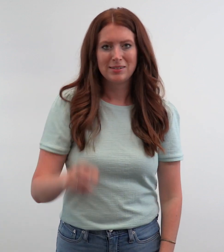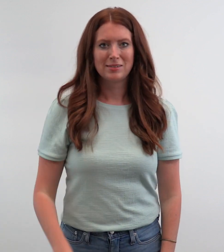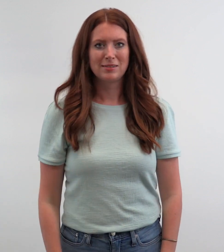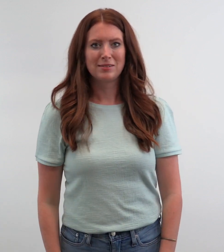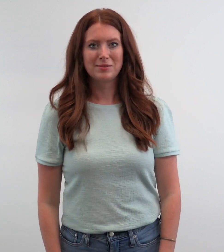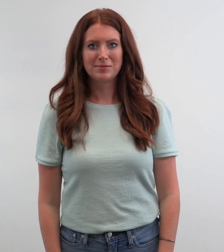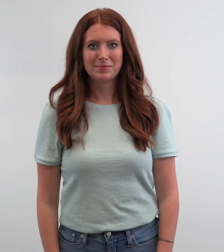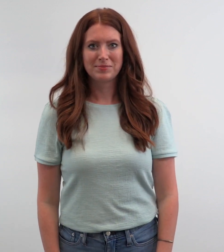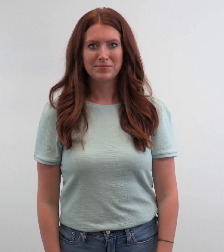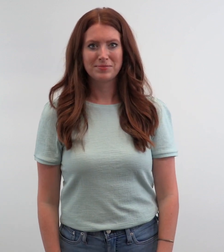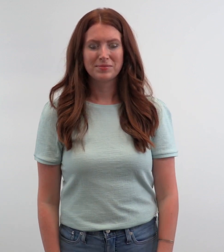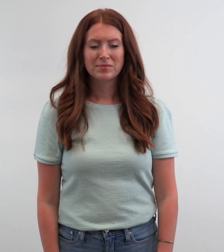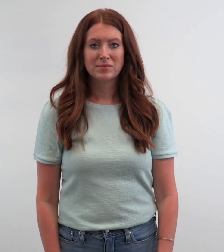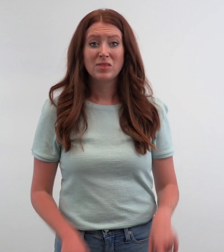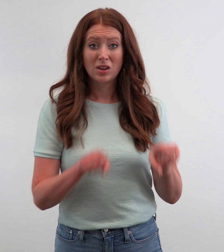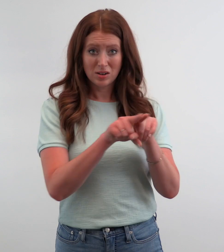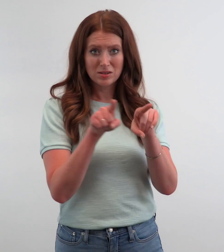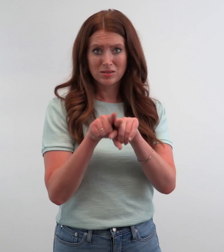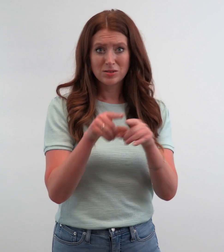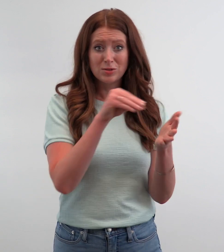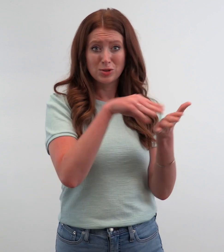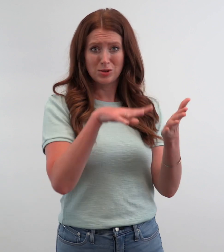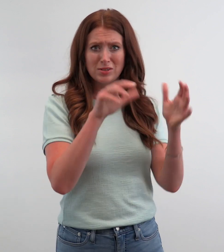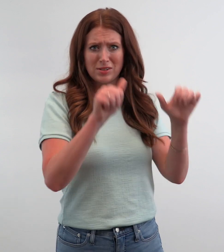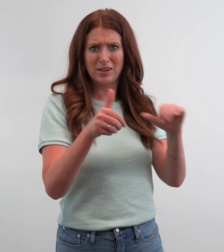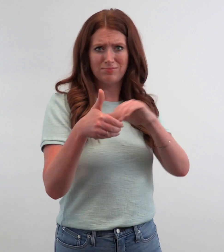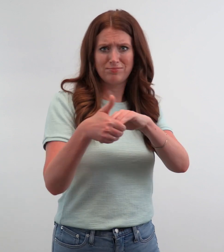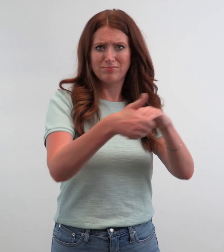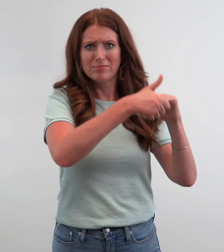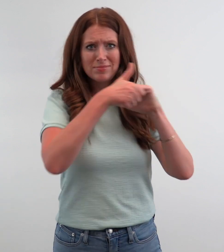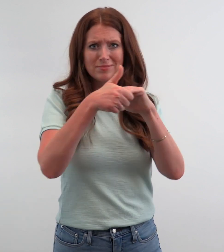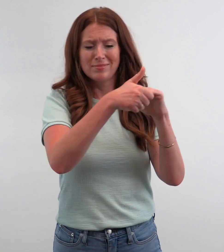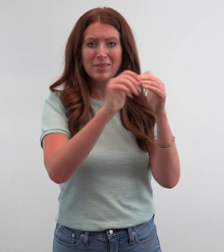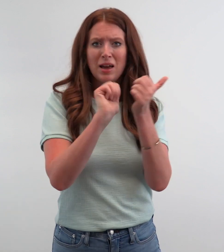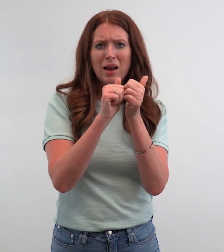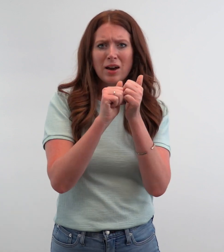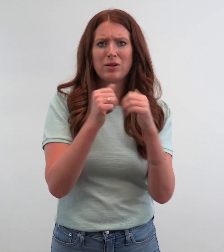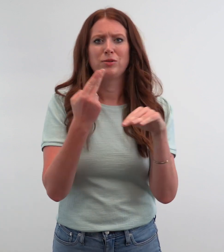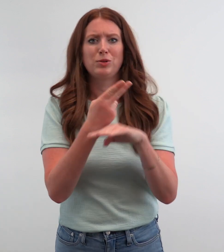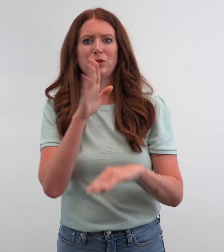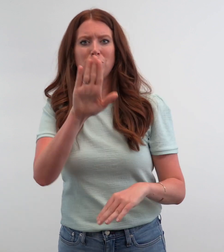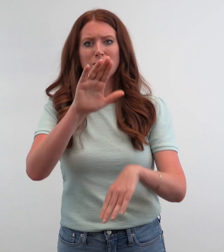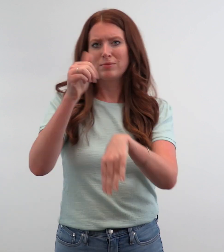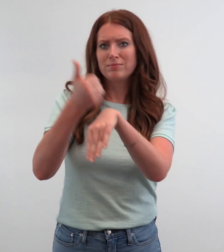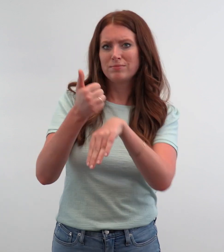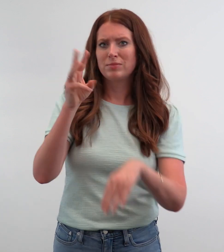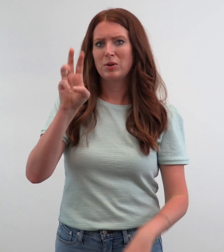it on your specific topic or content needs. Also, students can collaborate by using